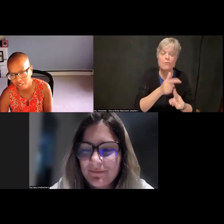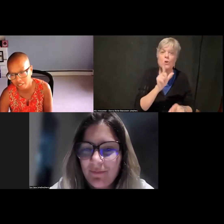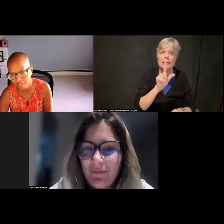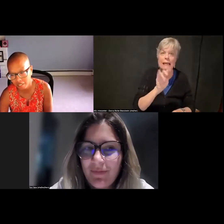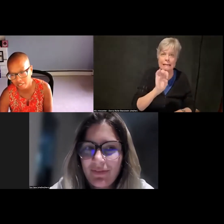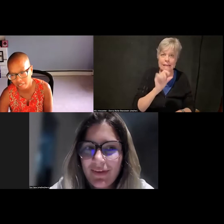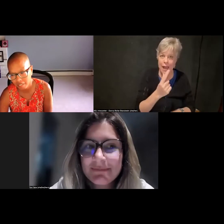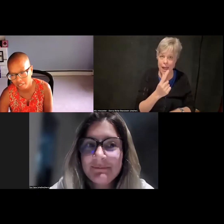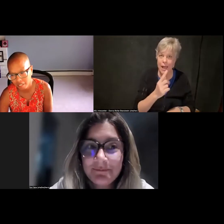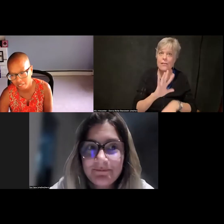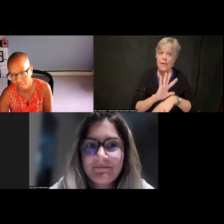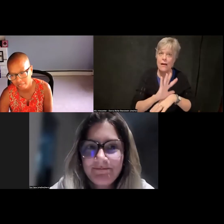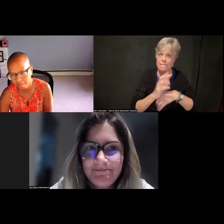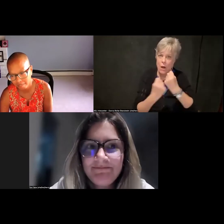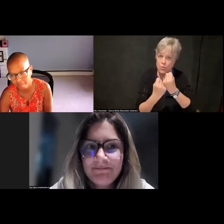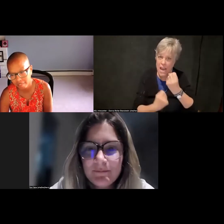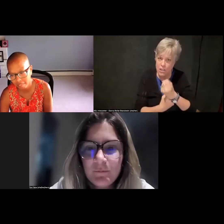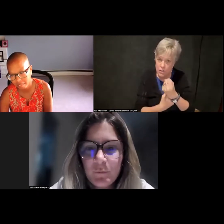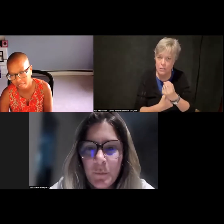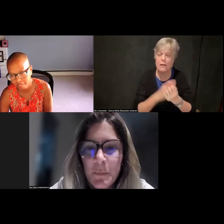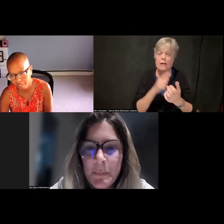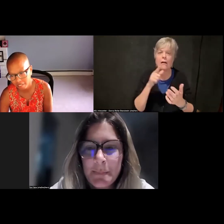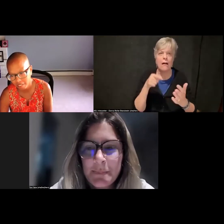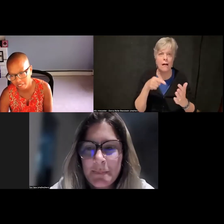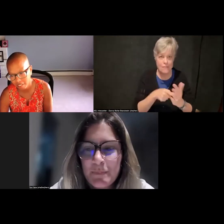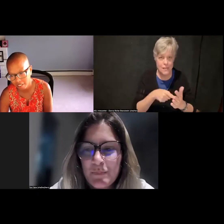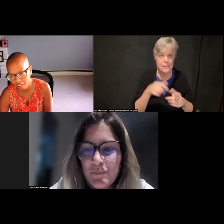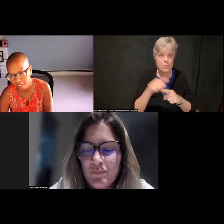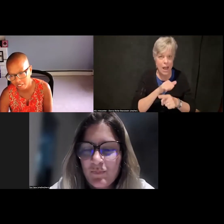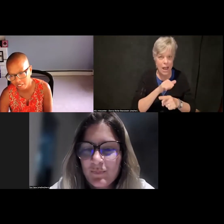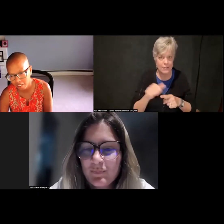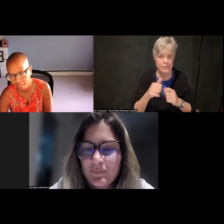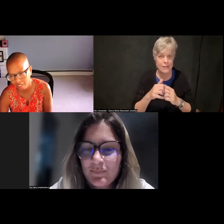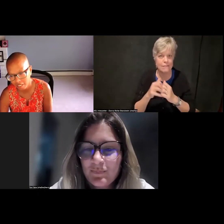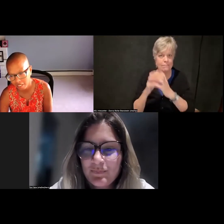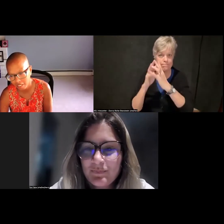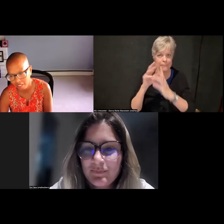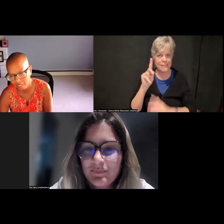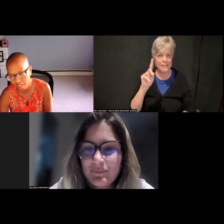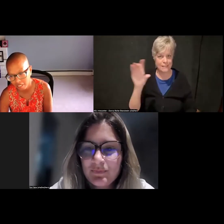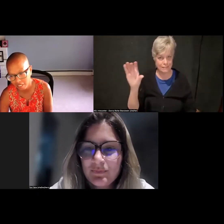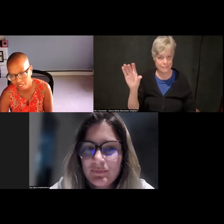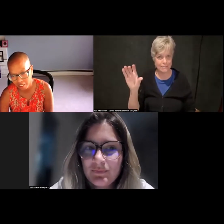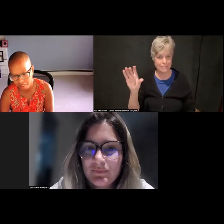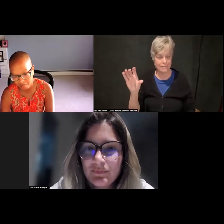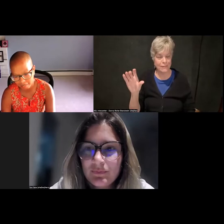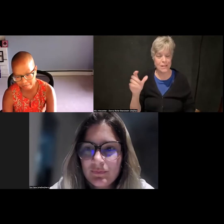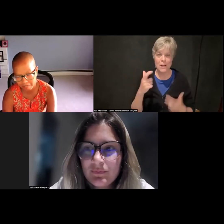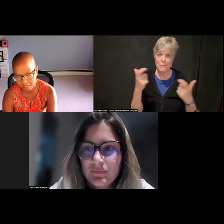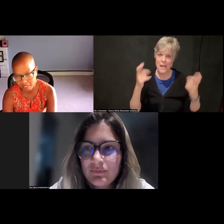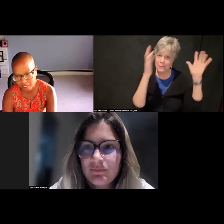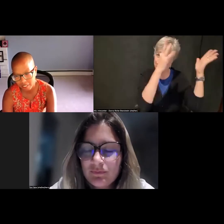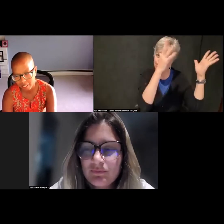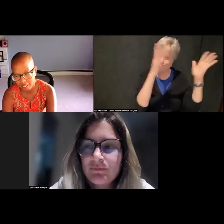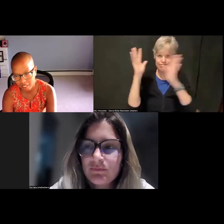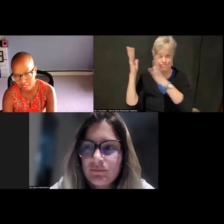this practice for disability cultural center. So major props to you both and we have about 40 minutes